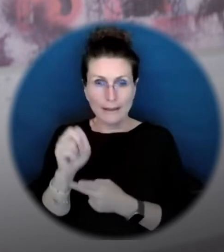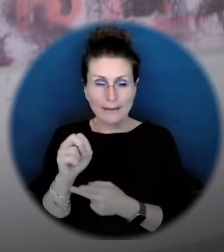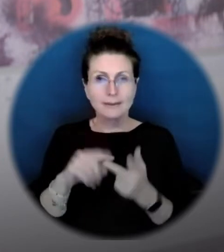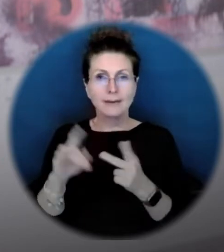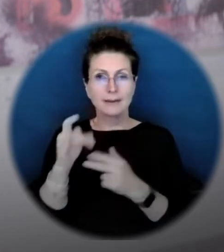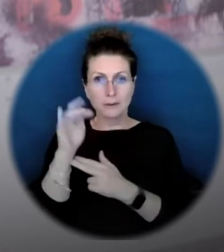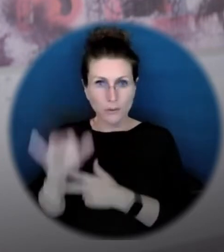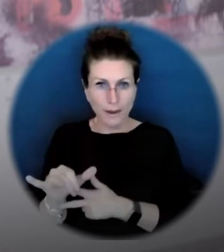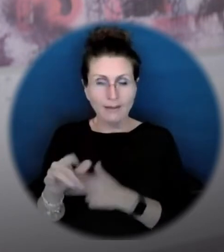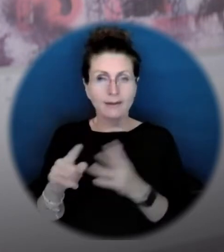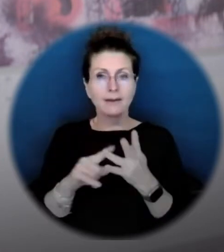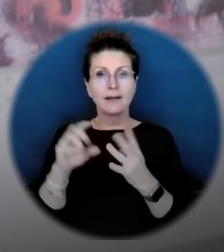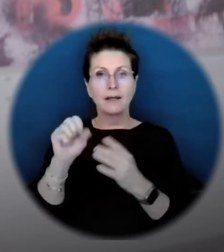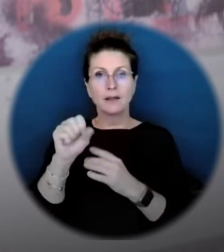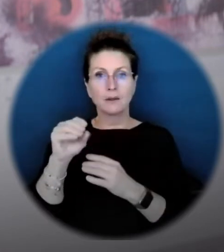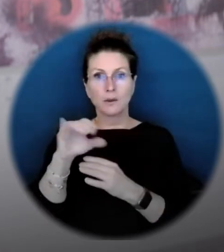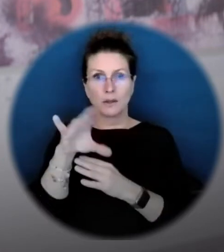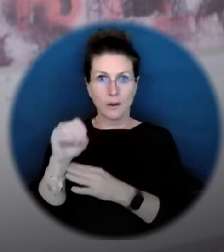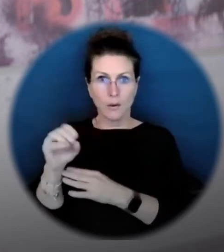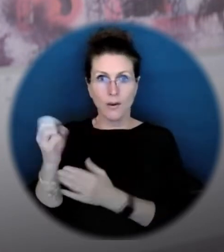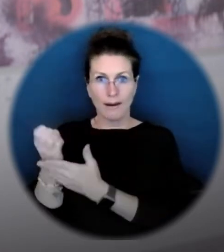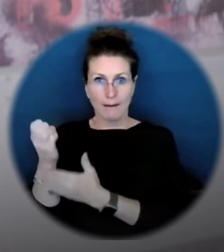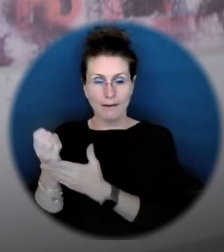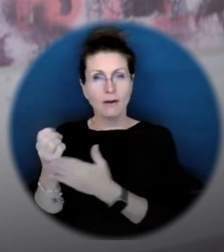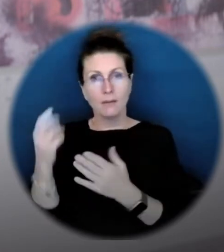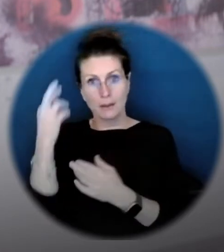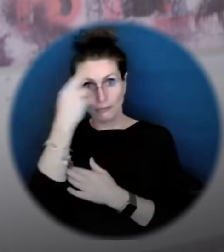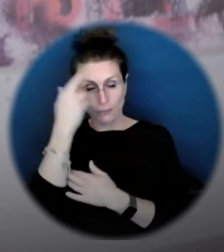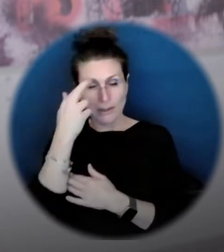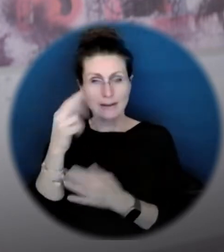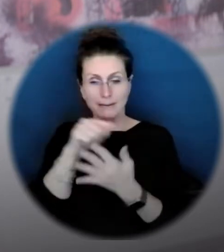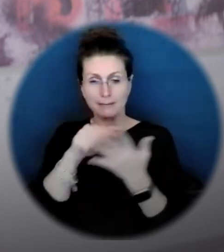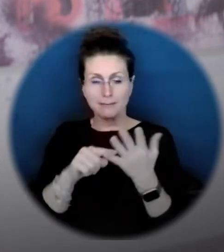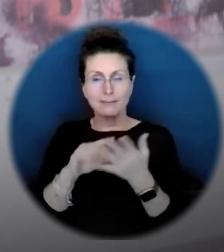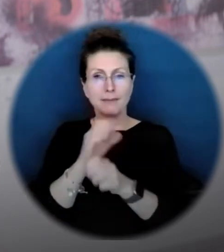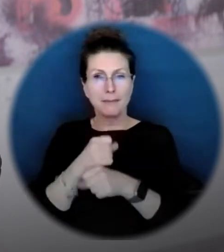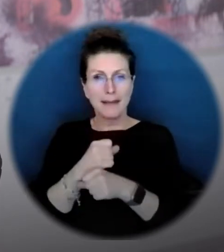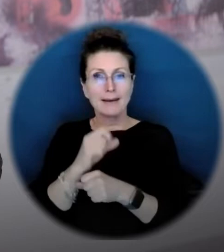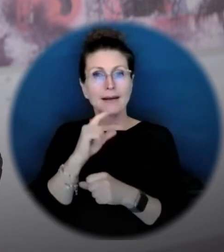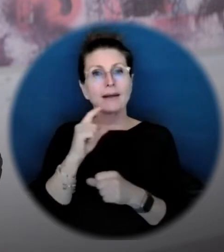and socioeconomic status is a complicating factor in understanding the risk